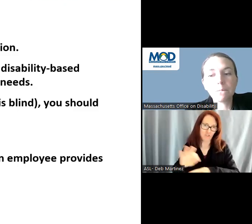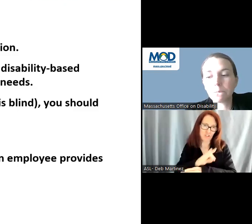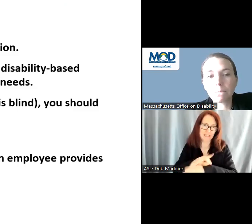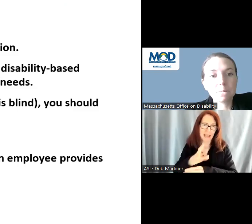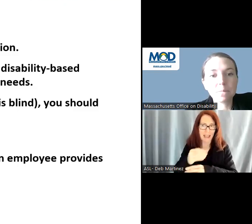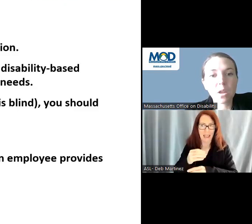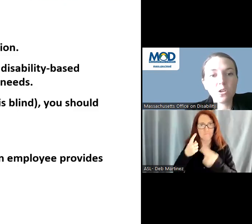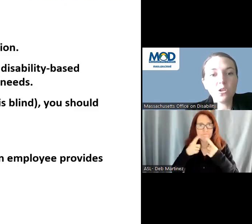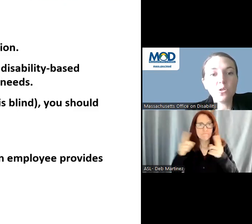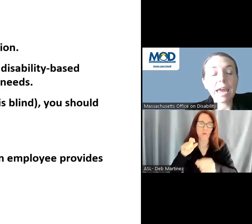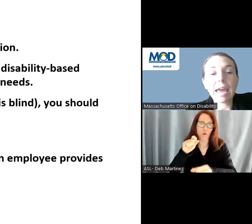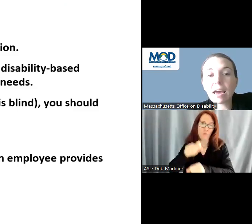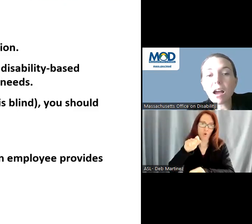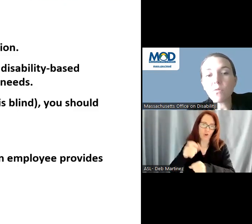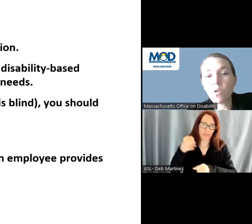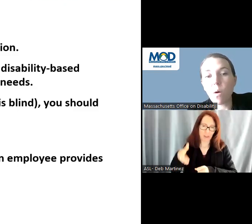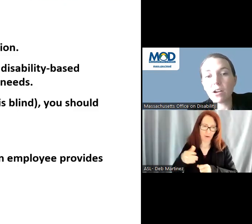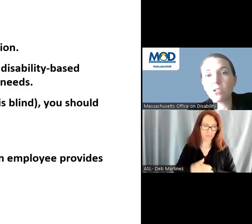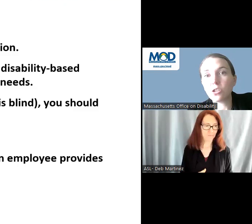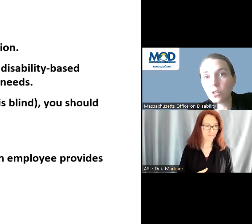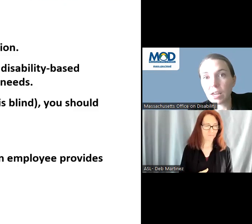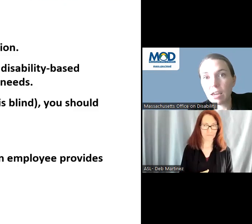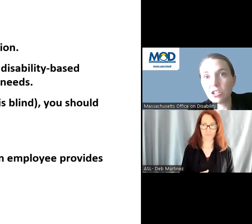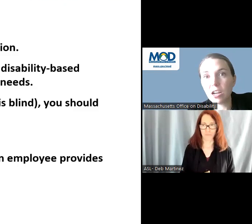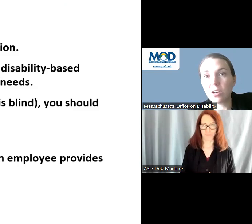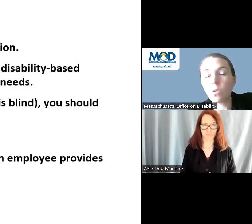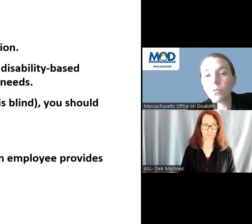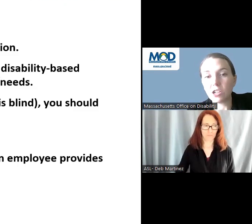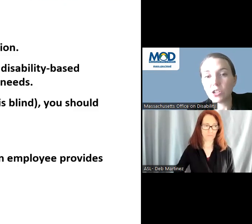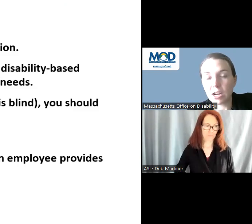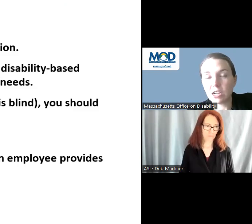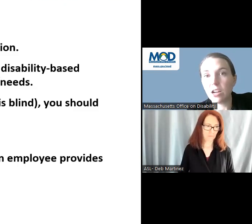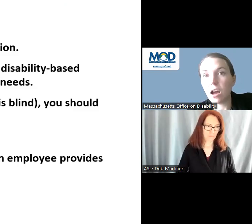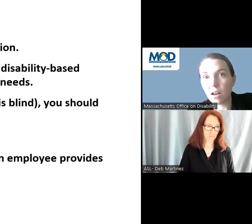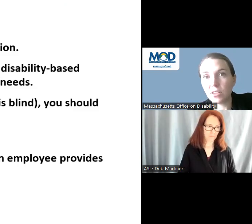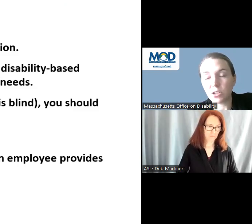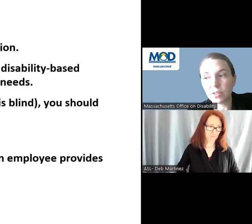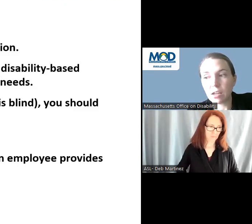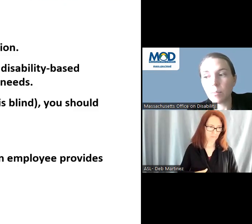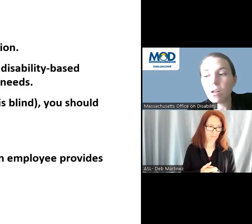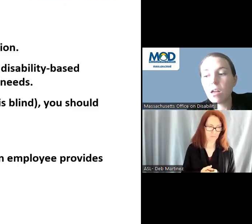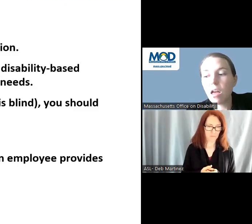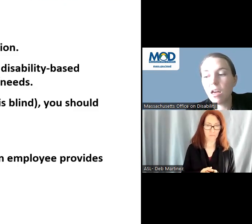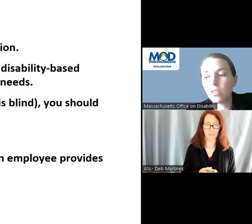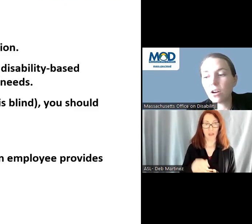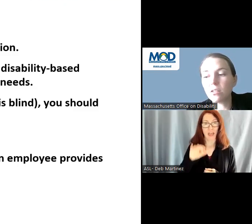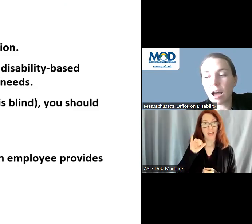You cannot require certification or registration of the service animal. There